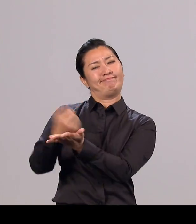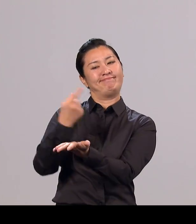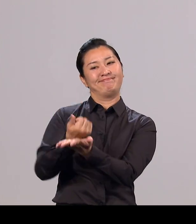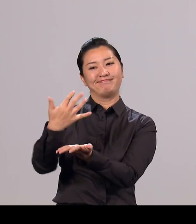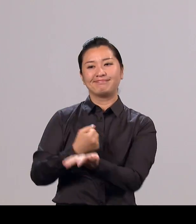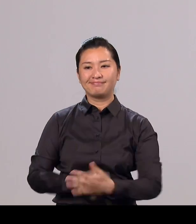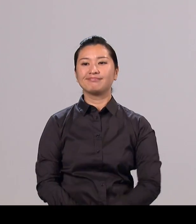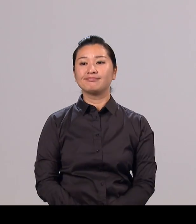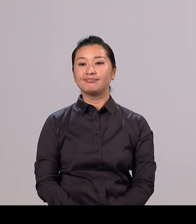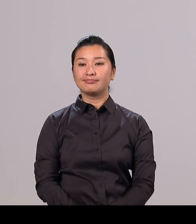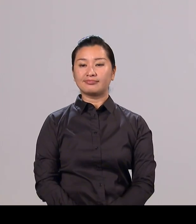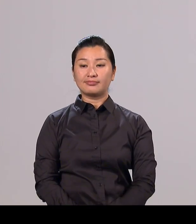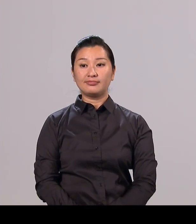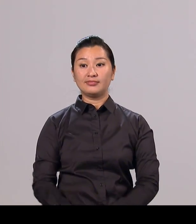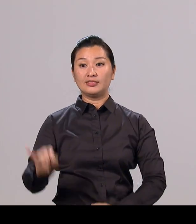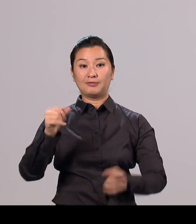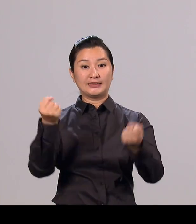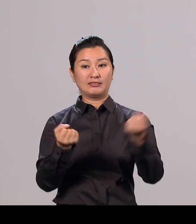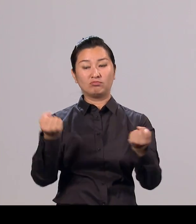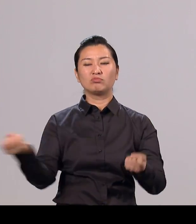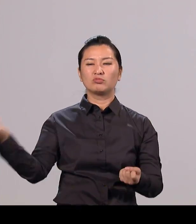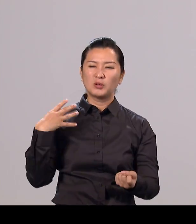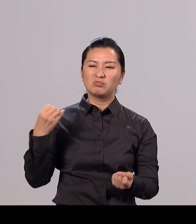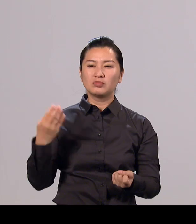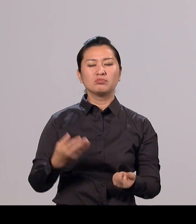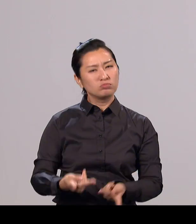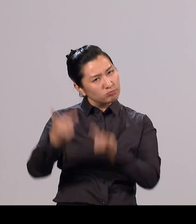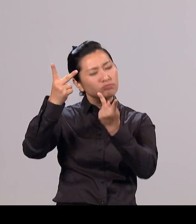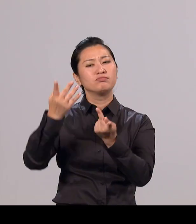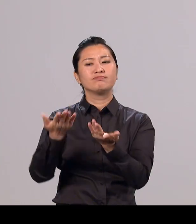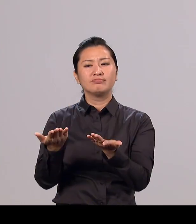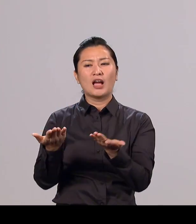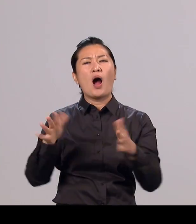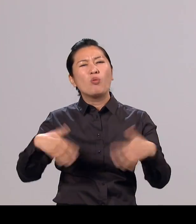They have talked to us, they have made useful recommendations on how to level the playing field.